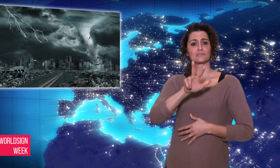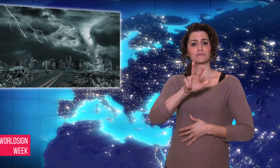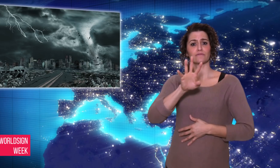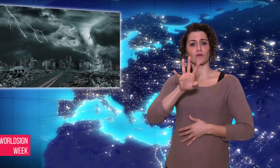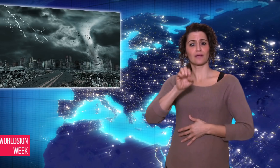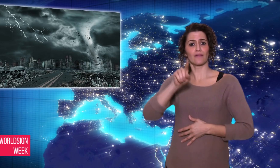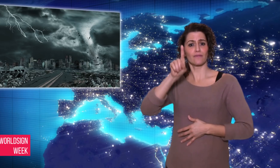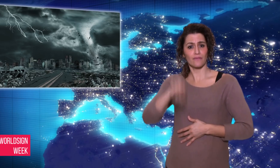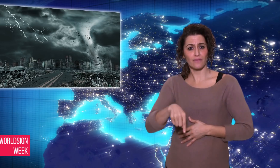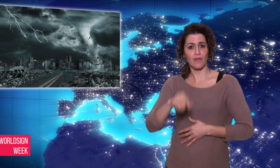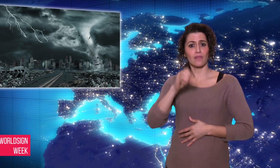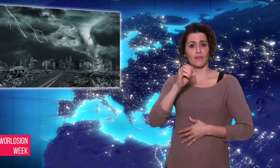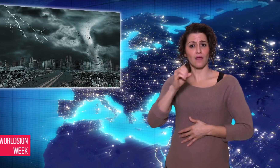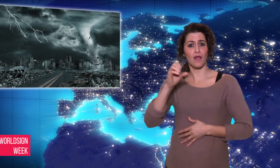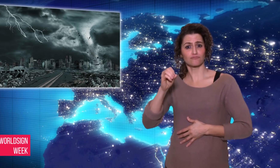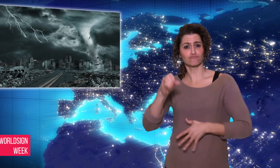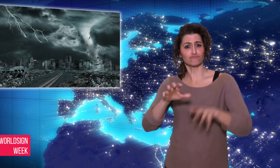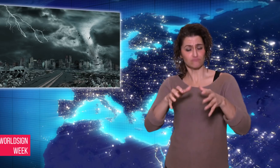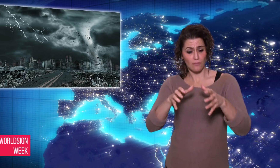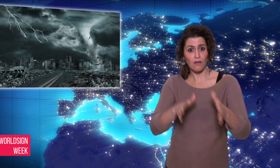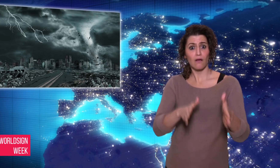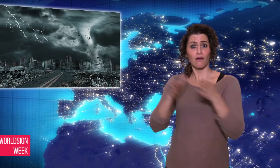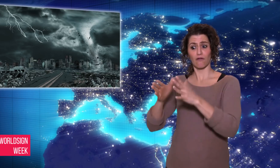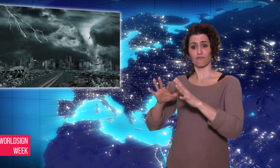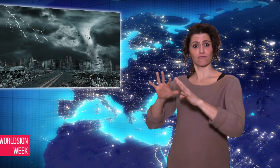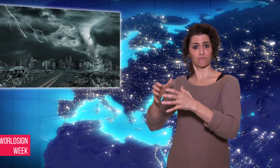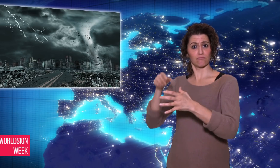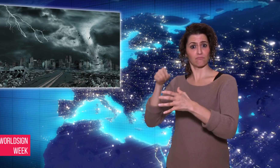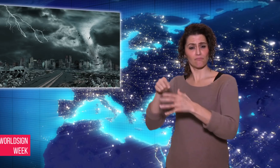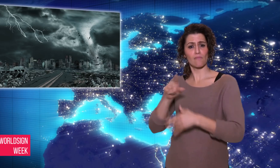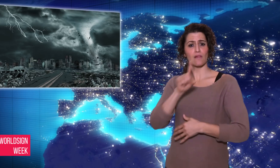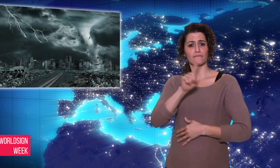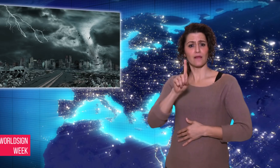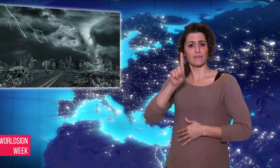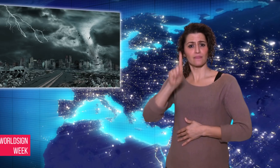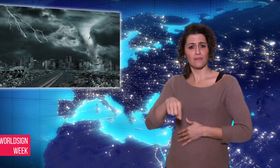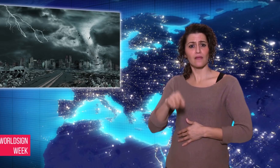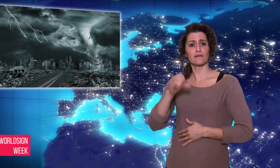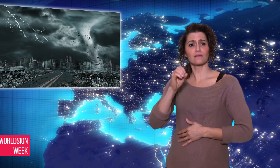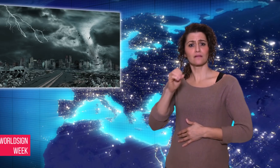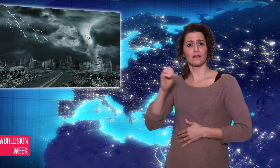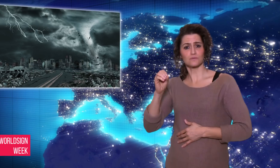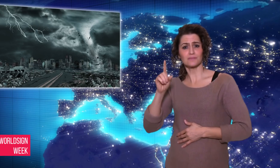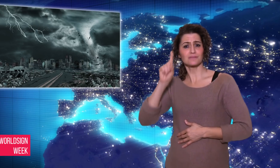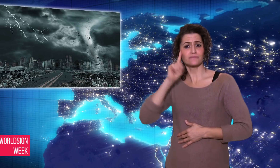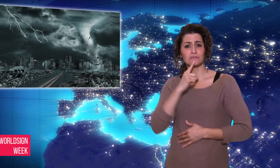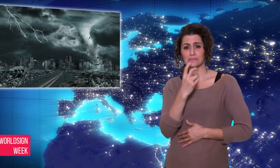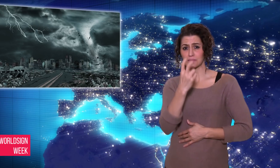accompany officials when warning